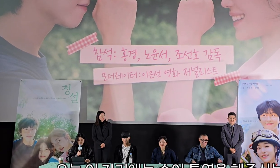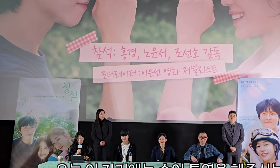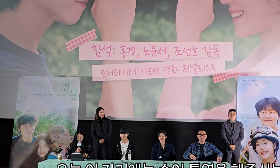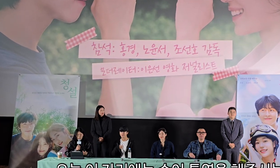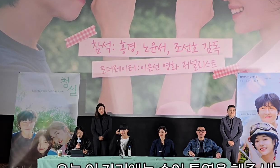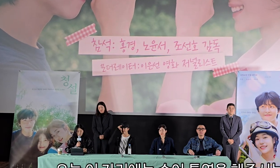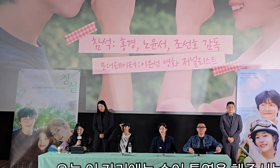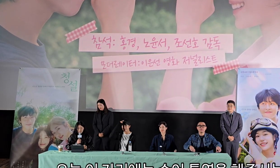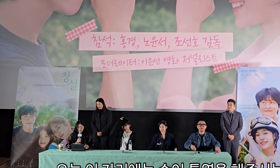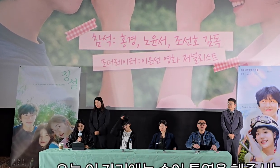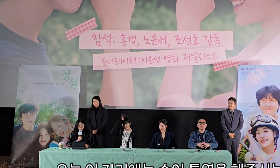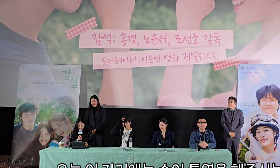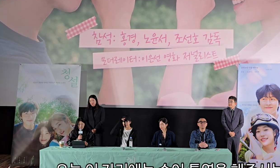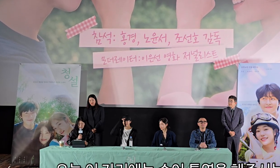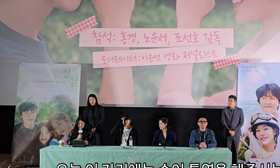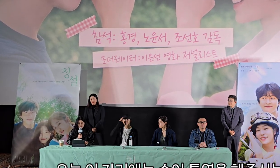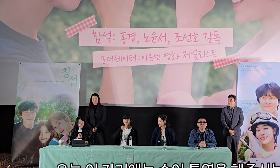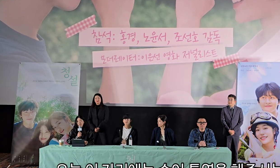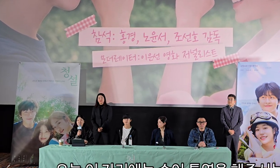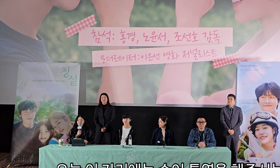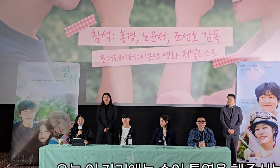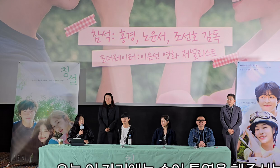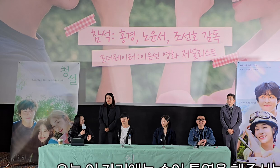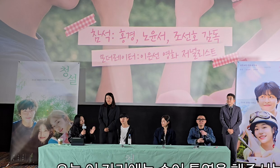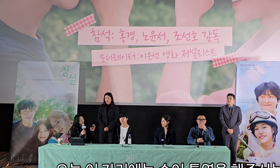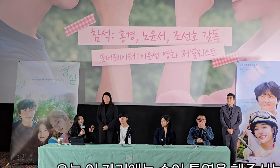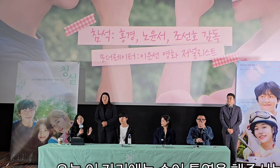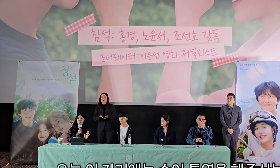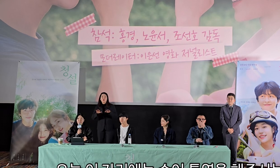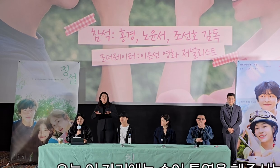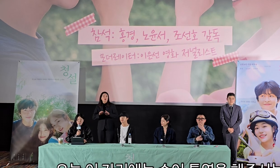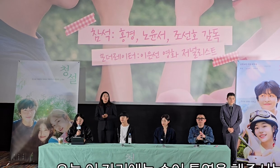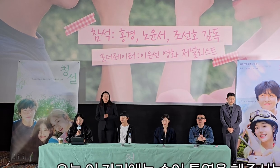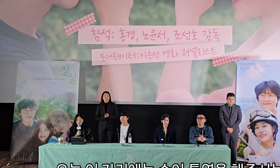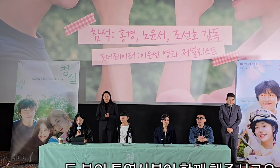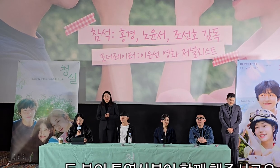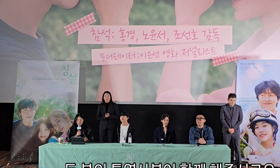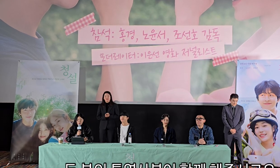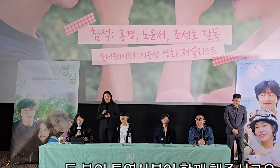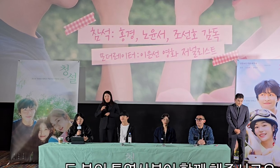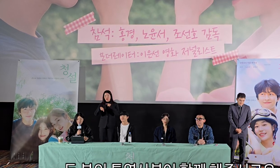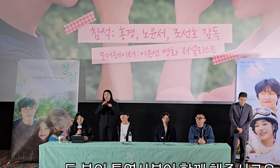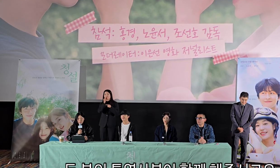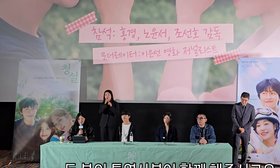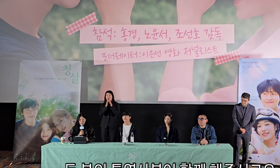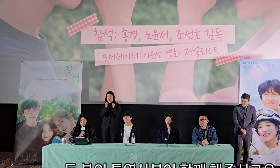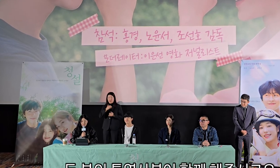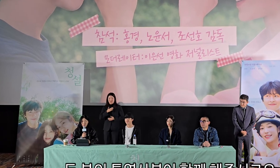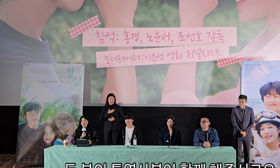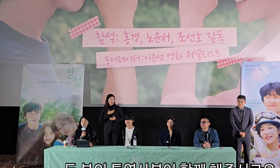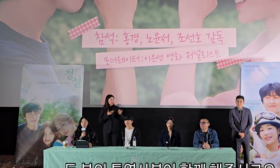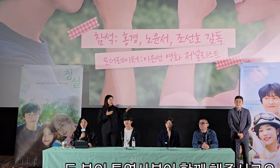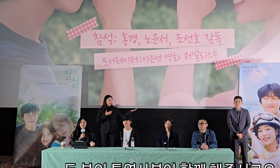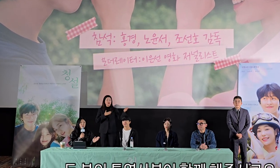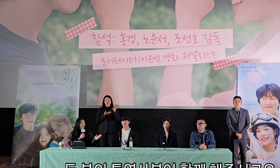There are two sign language interpreters here today.